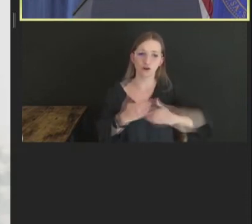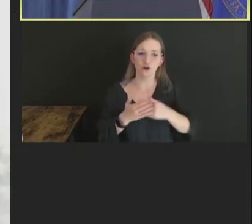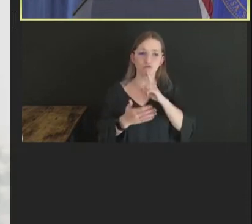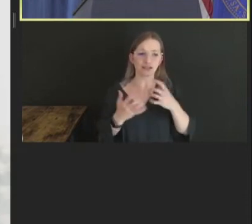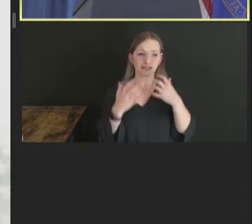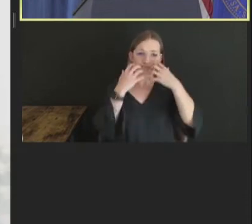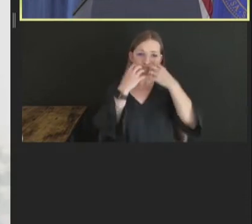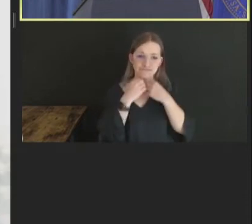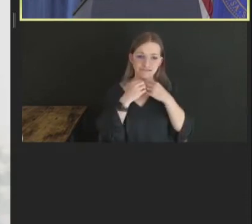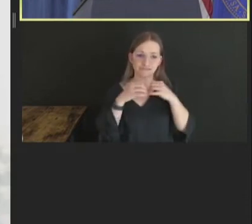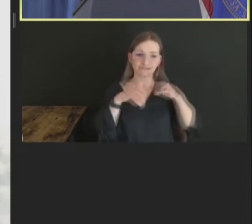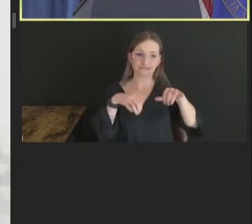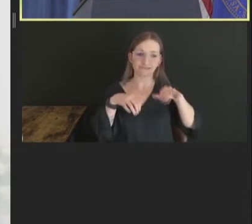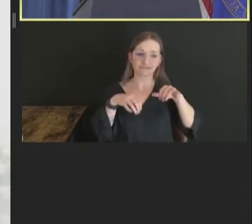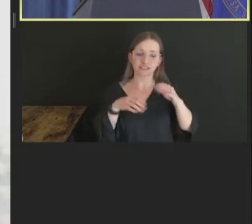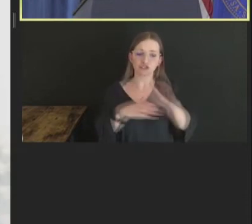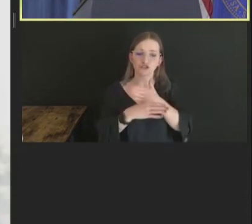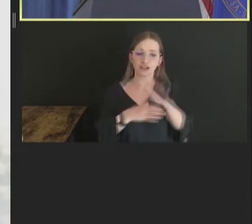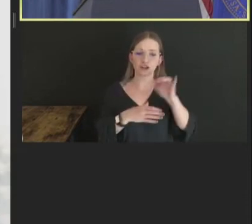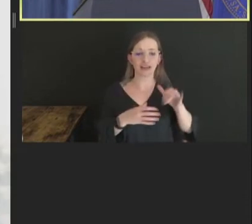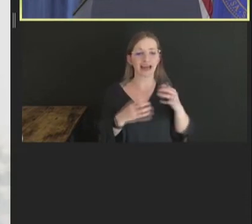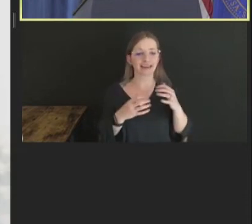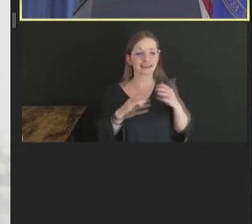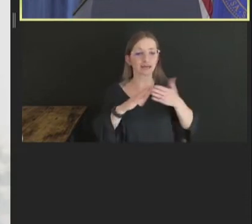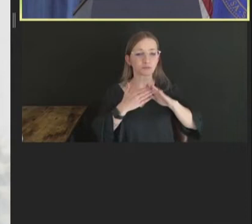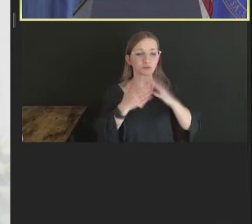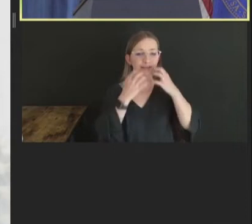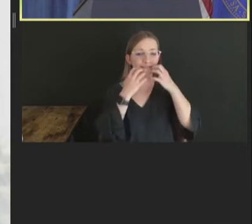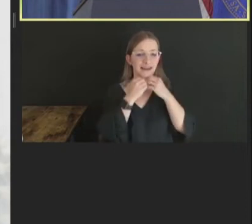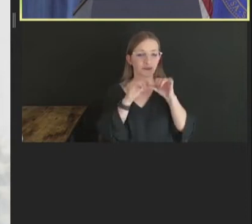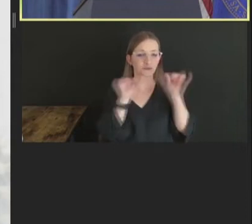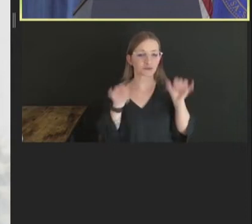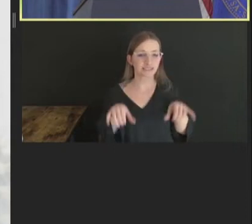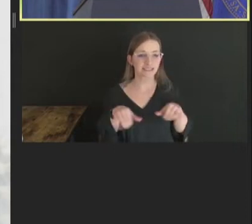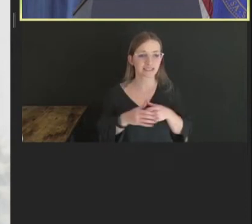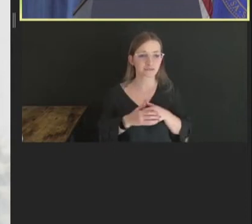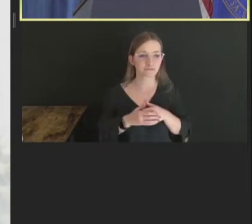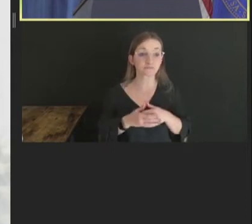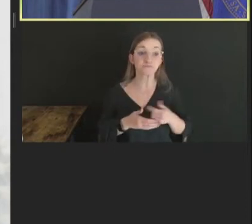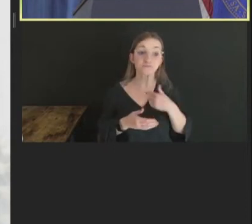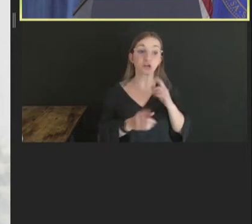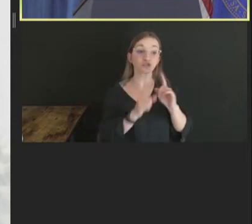So, in talking with some of tribal leaders, for example, this is a lengthy quote from